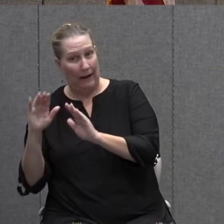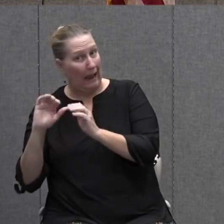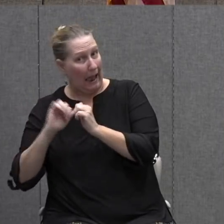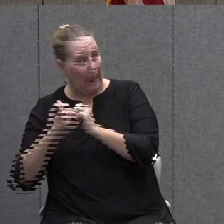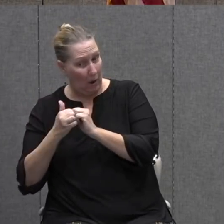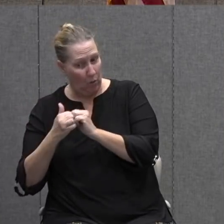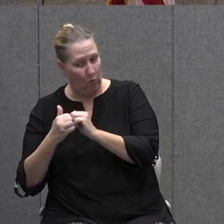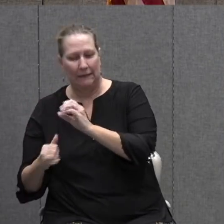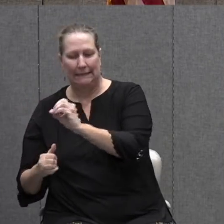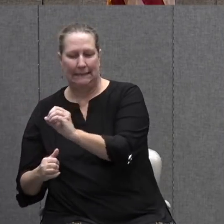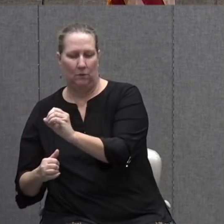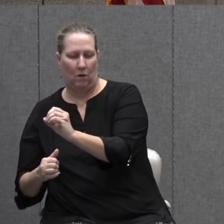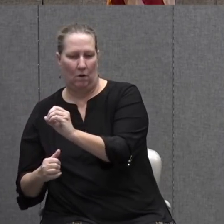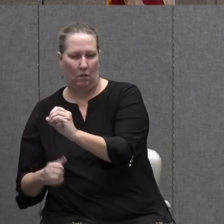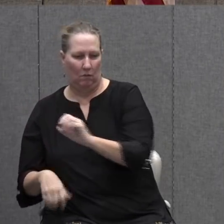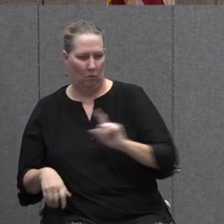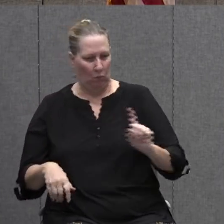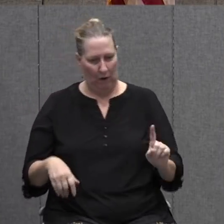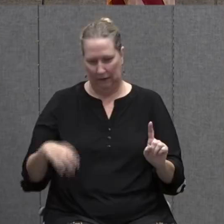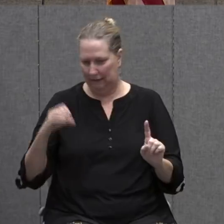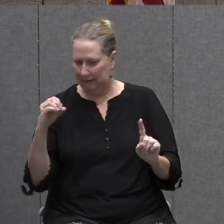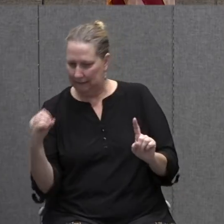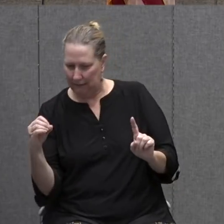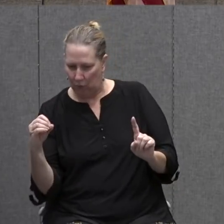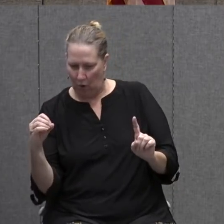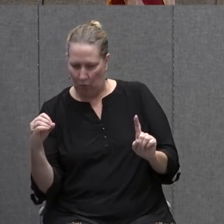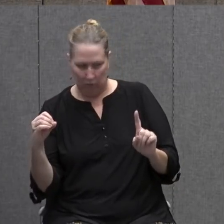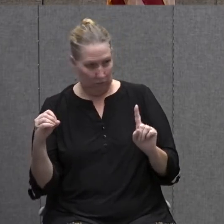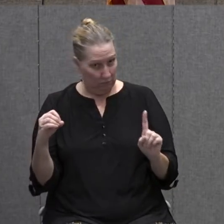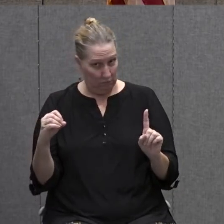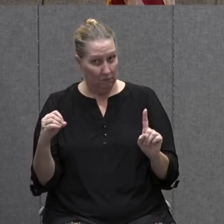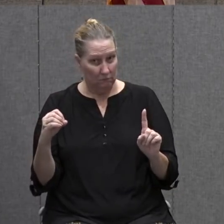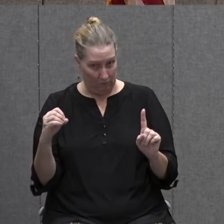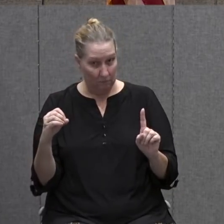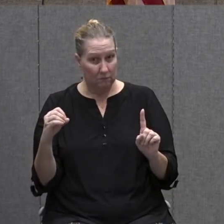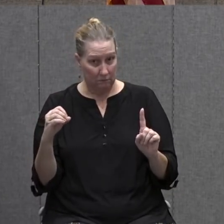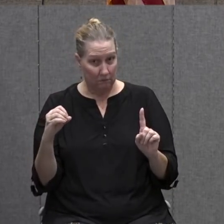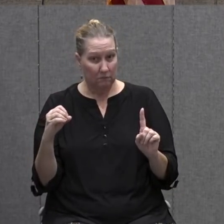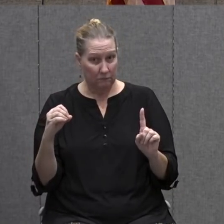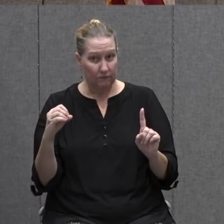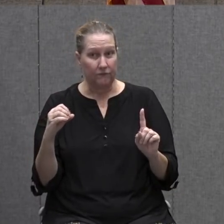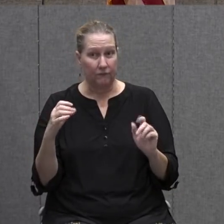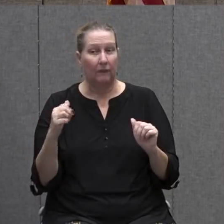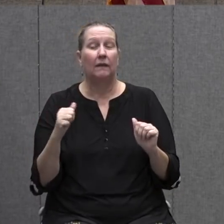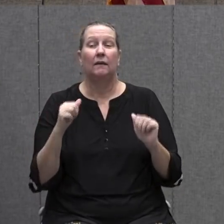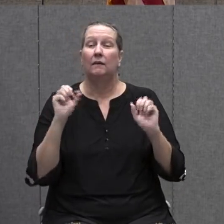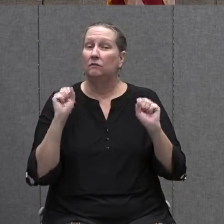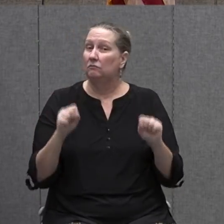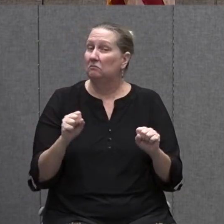So maybe you've heard of that before, ones and zeros when it comes to using computers or coding.